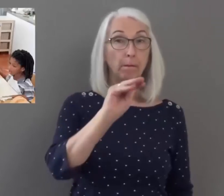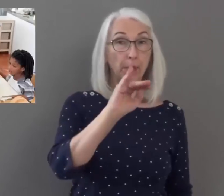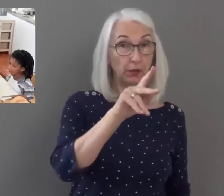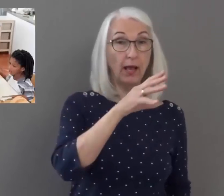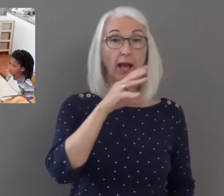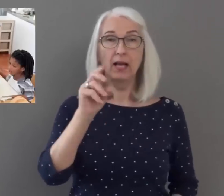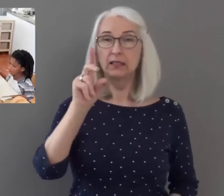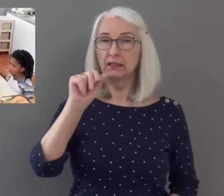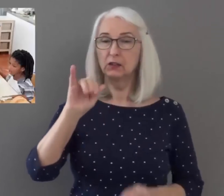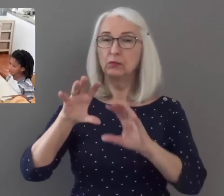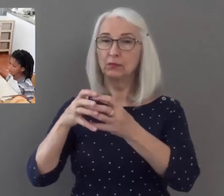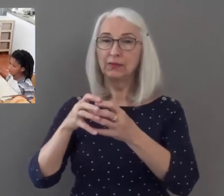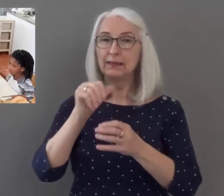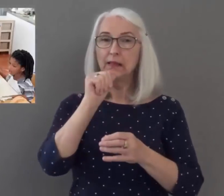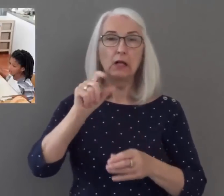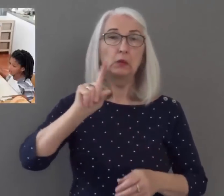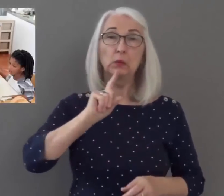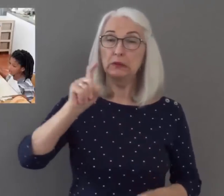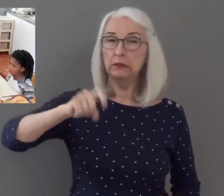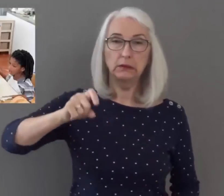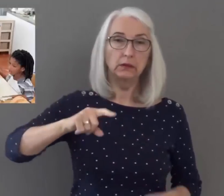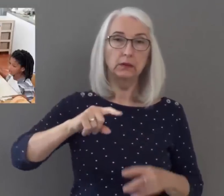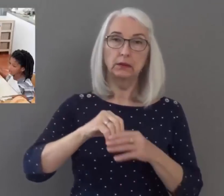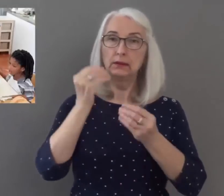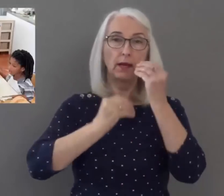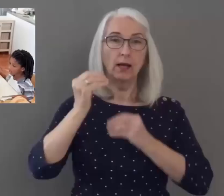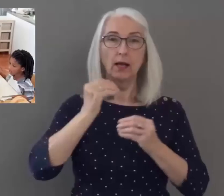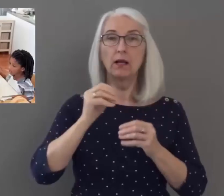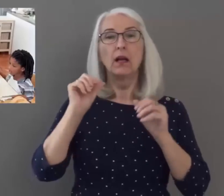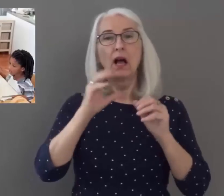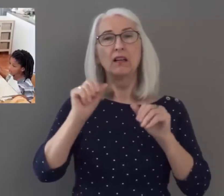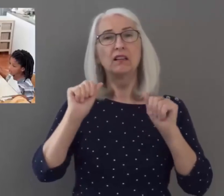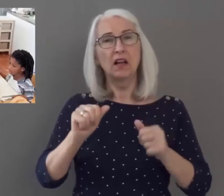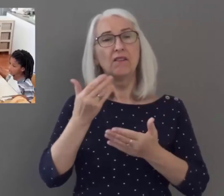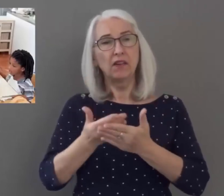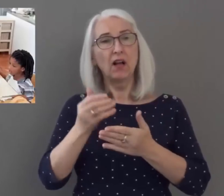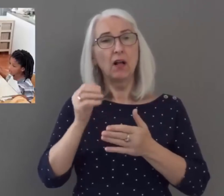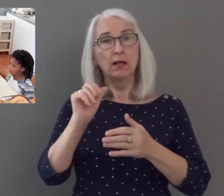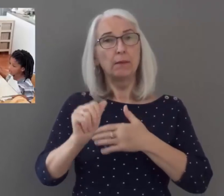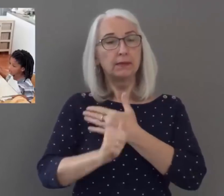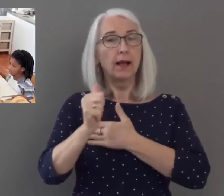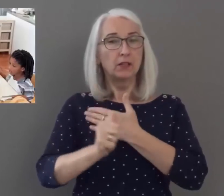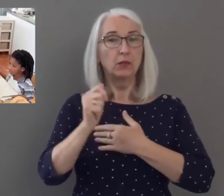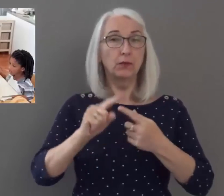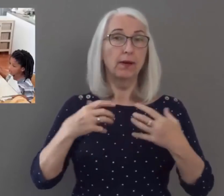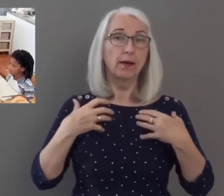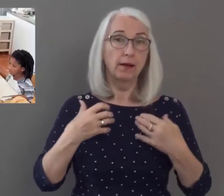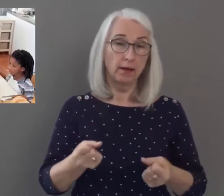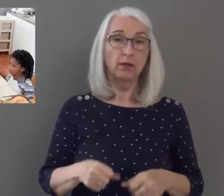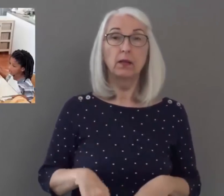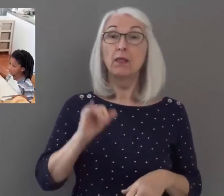Milk and dairy products are not necessary in the diet and can, in fact, be harmful to health.